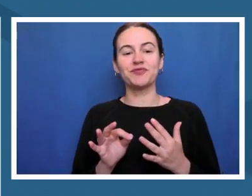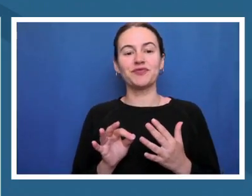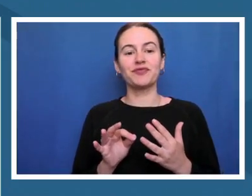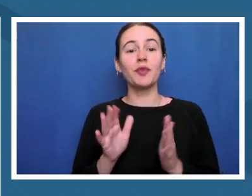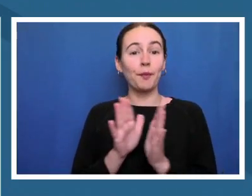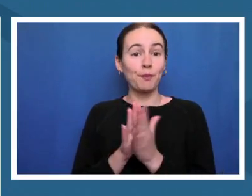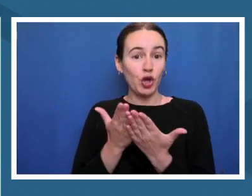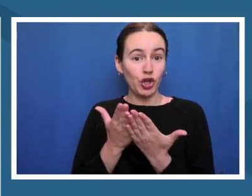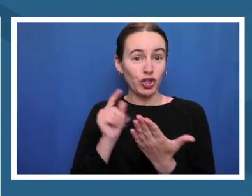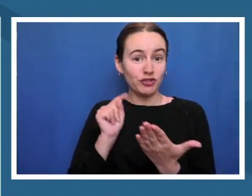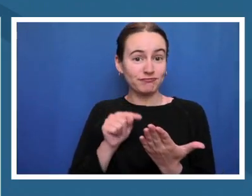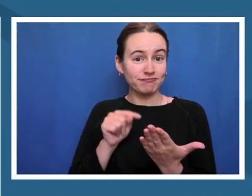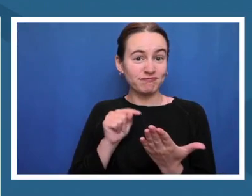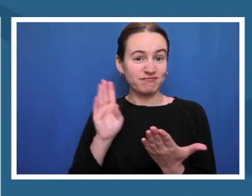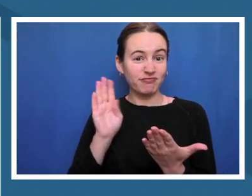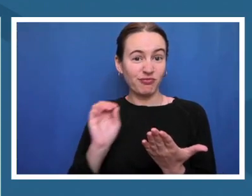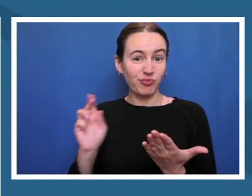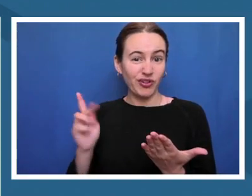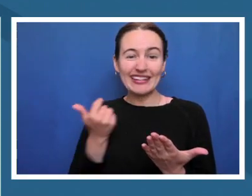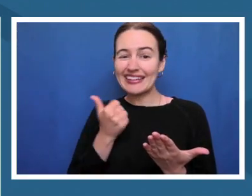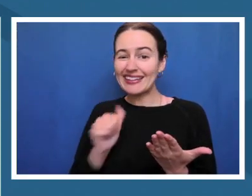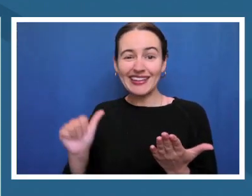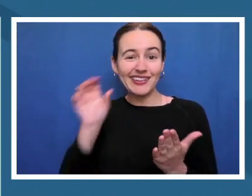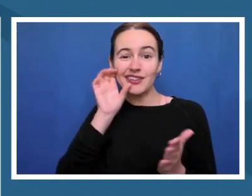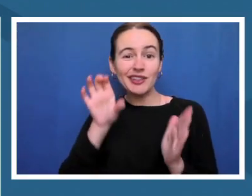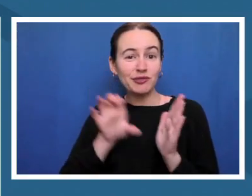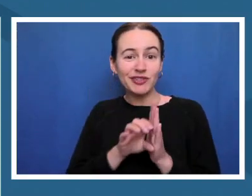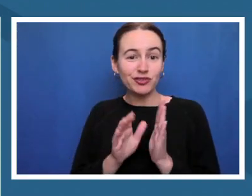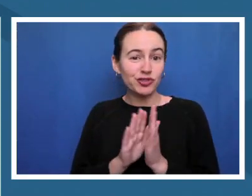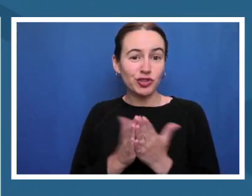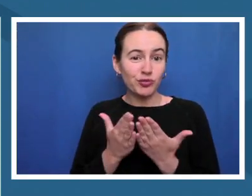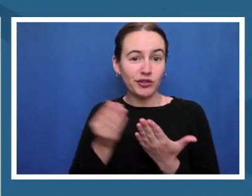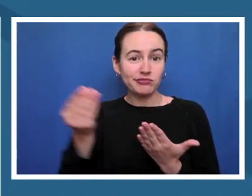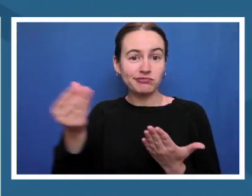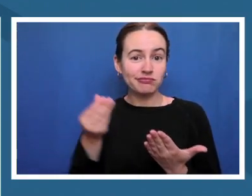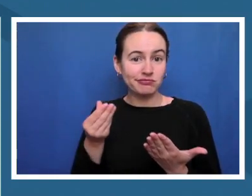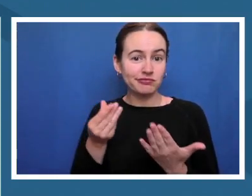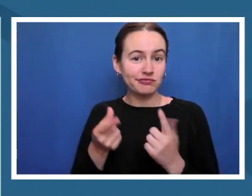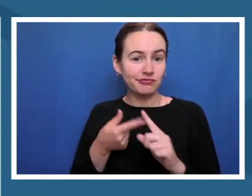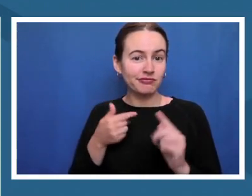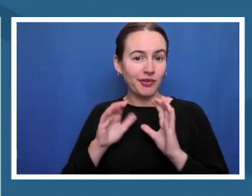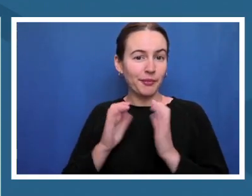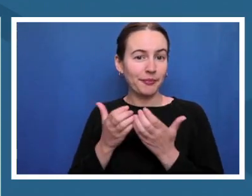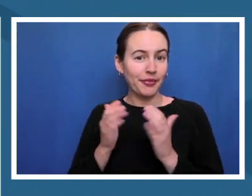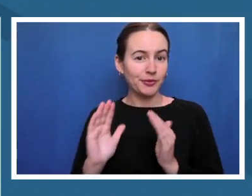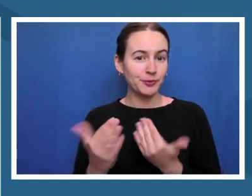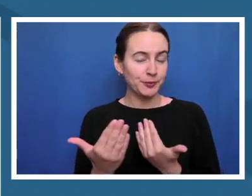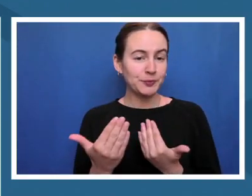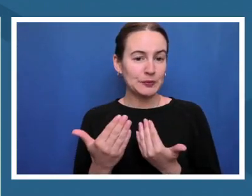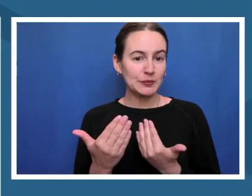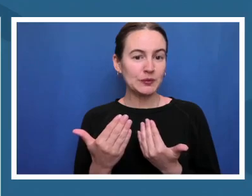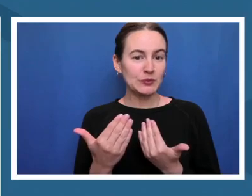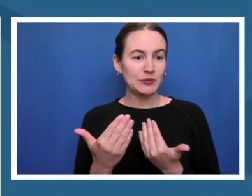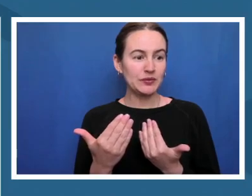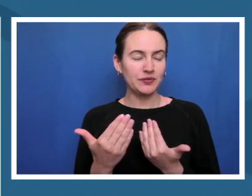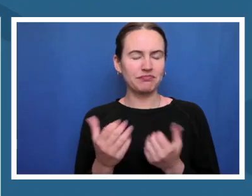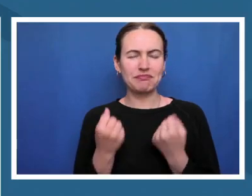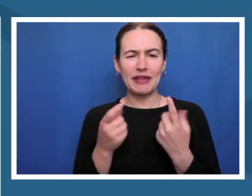you could just take any kind of picture book in in um a classroom and you can imagine where that can go so